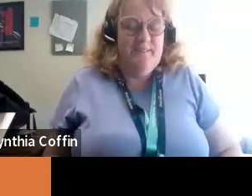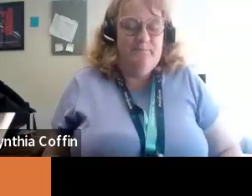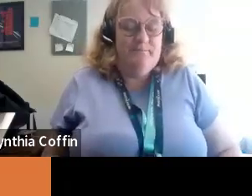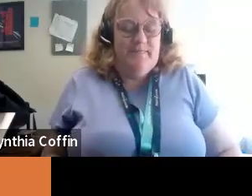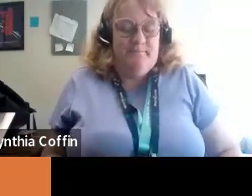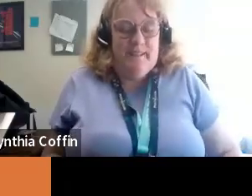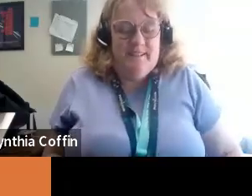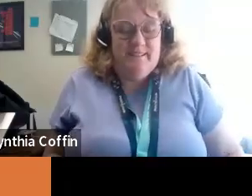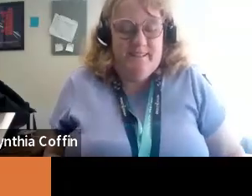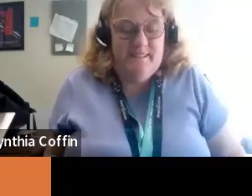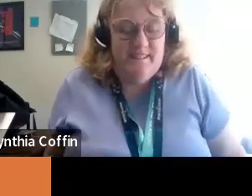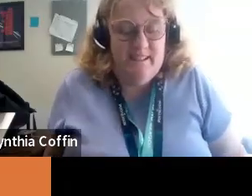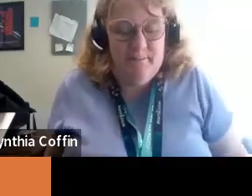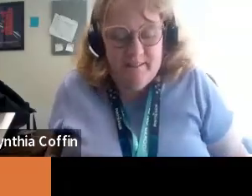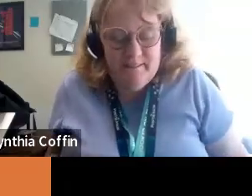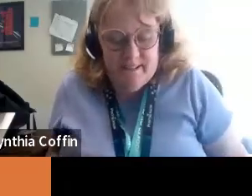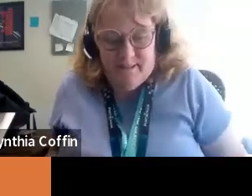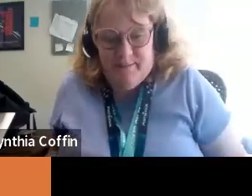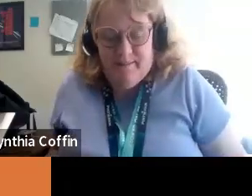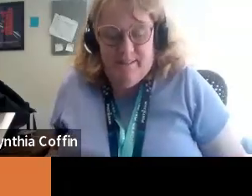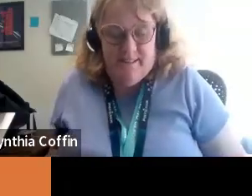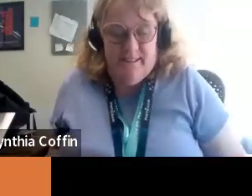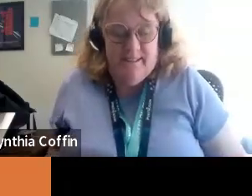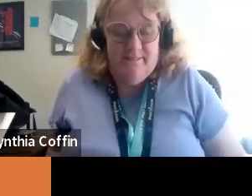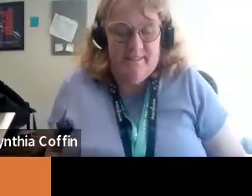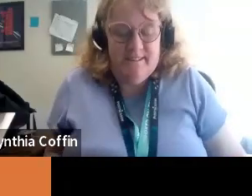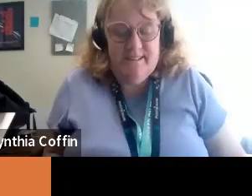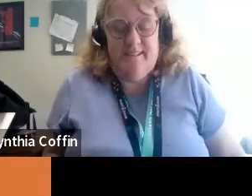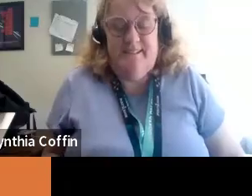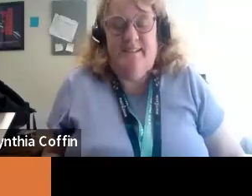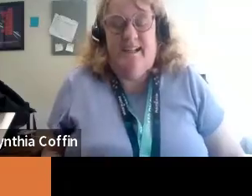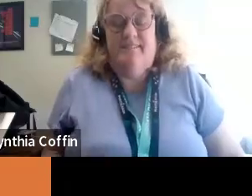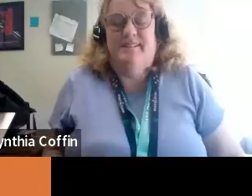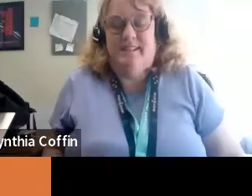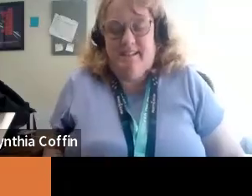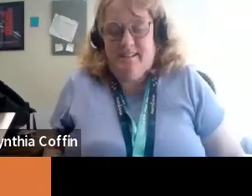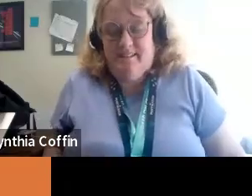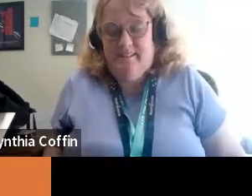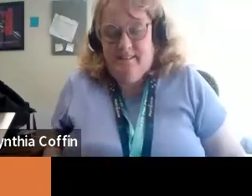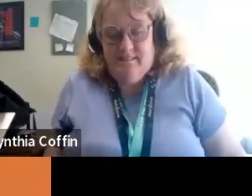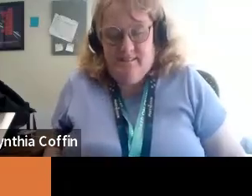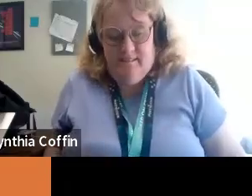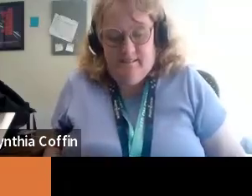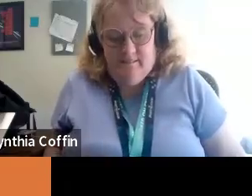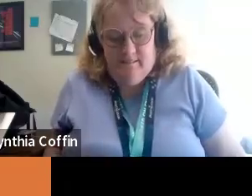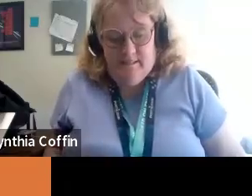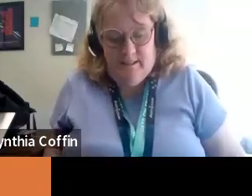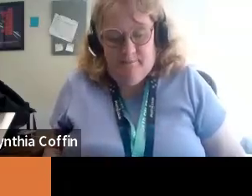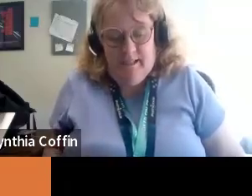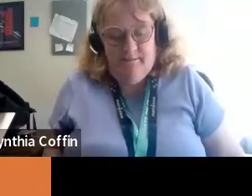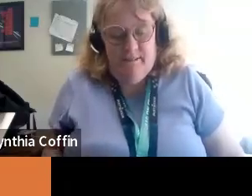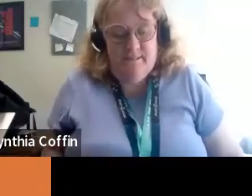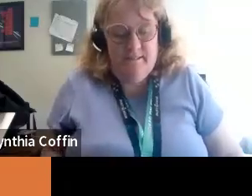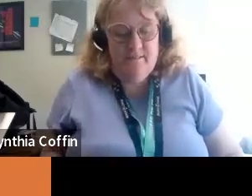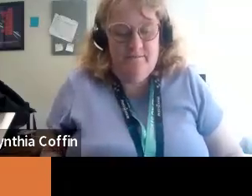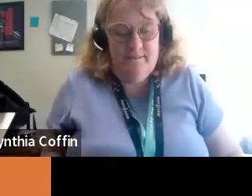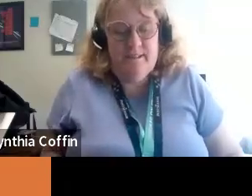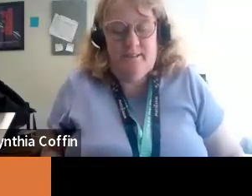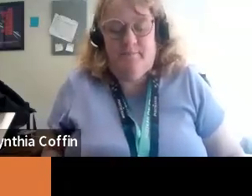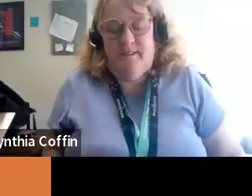with denial claims they can help you with that and help you find doctors. Primary care in your area… And I think